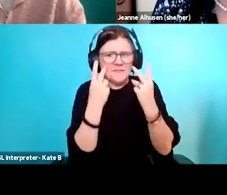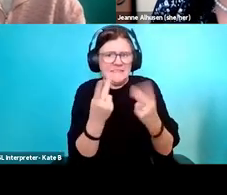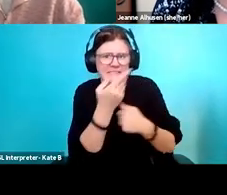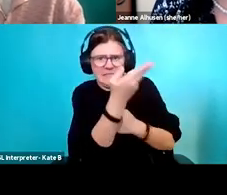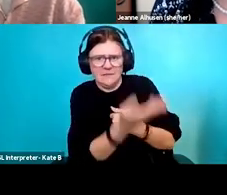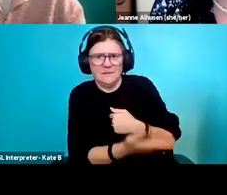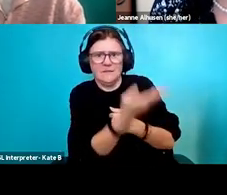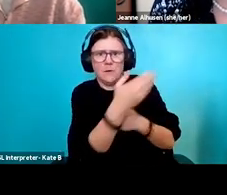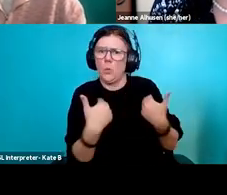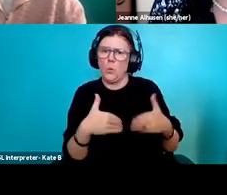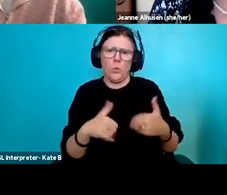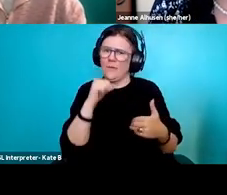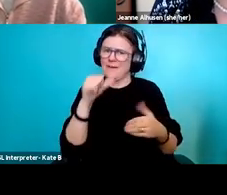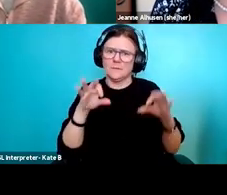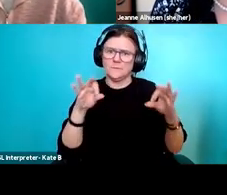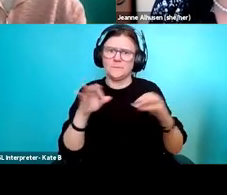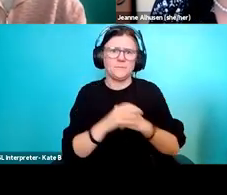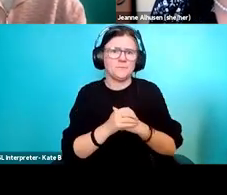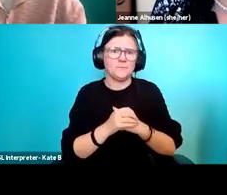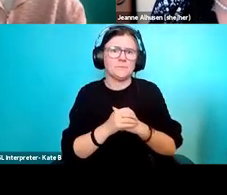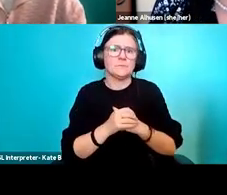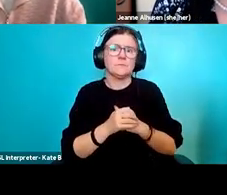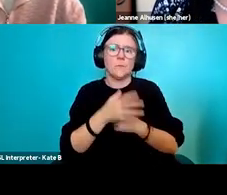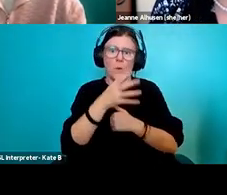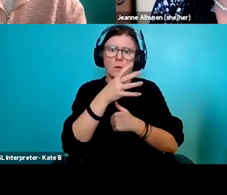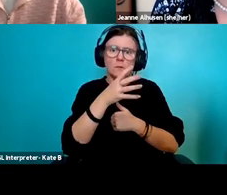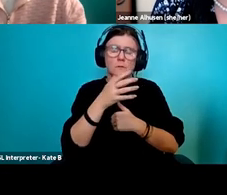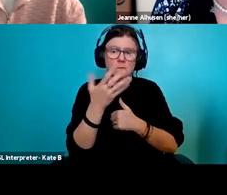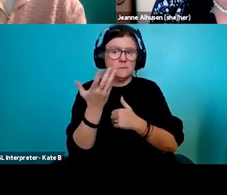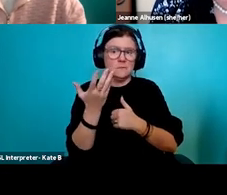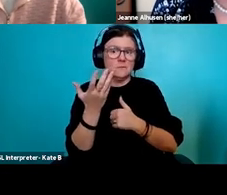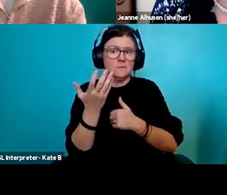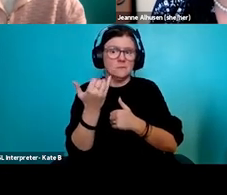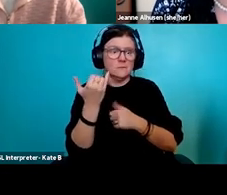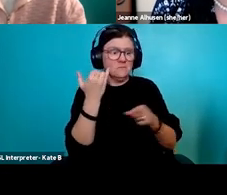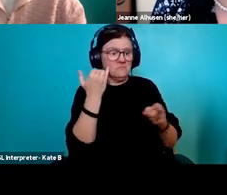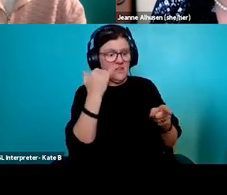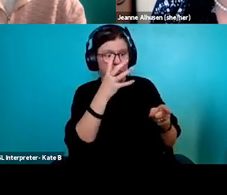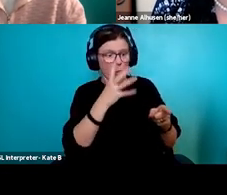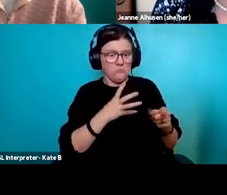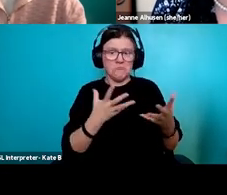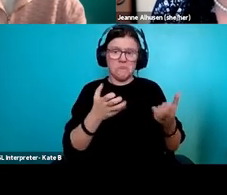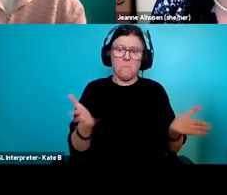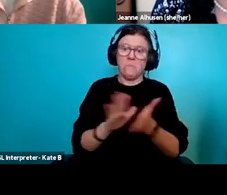way to go. Women face significant opposition to their decisions to become pregnant, with